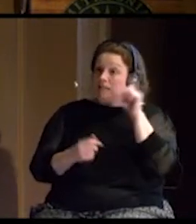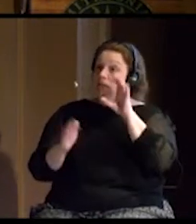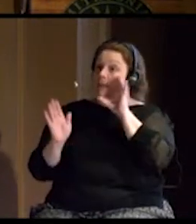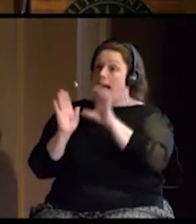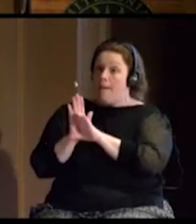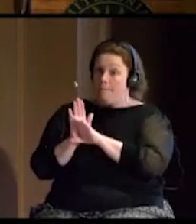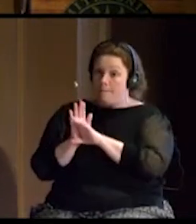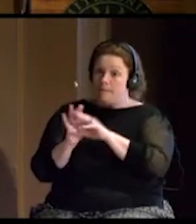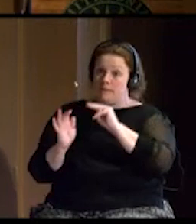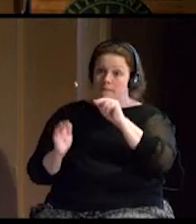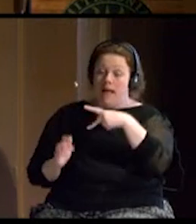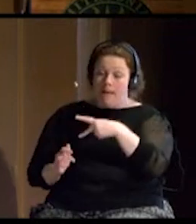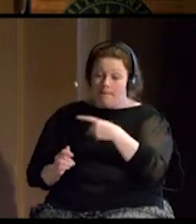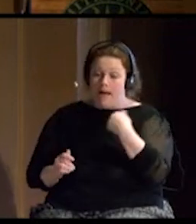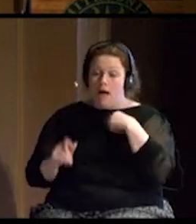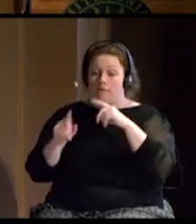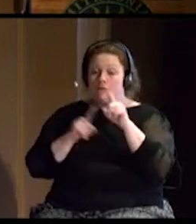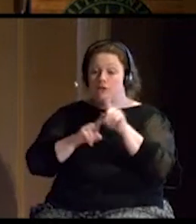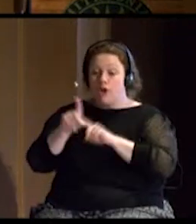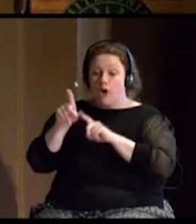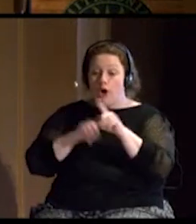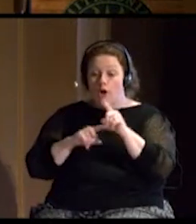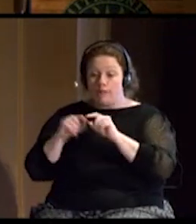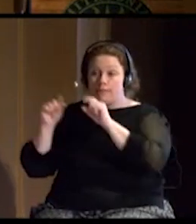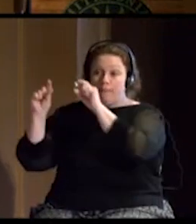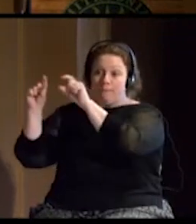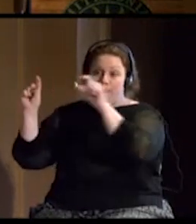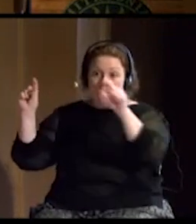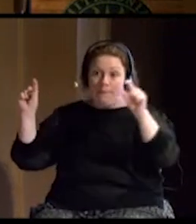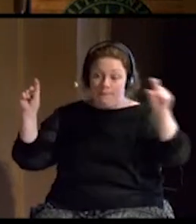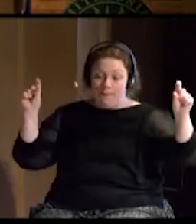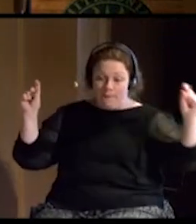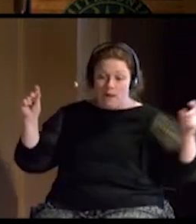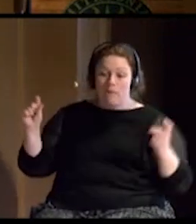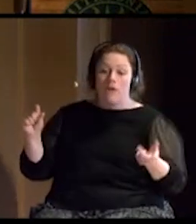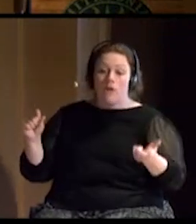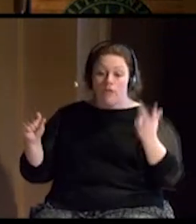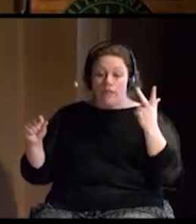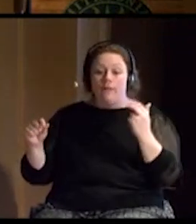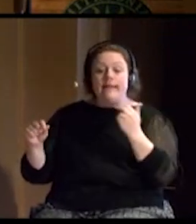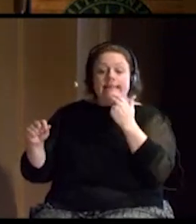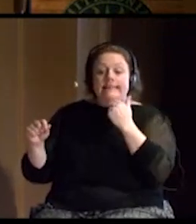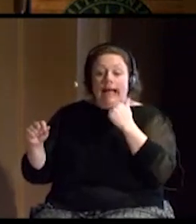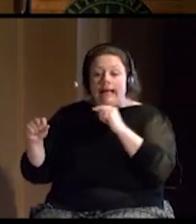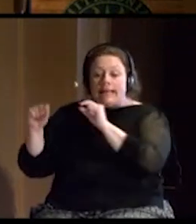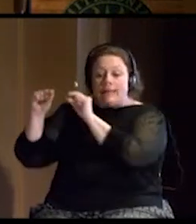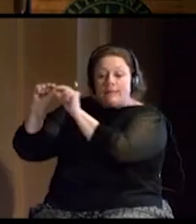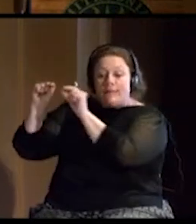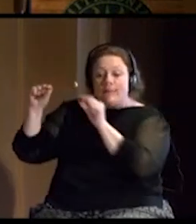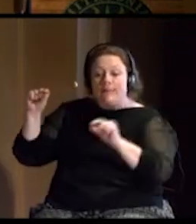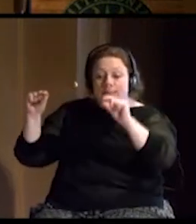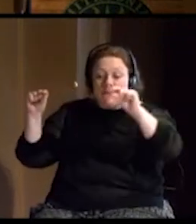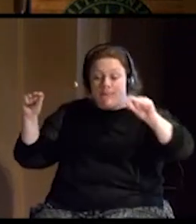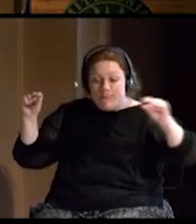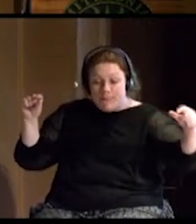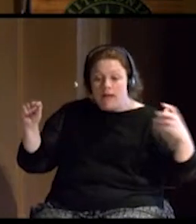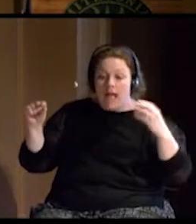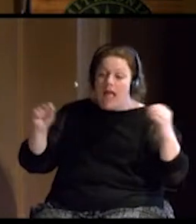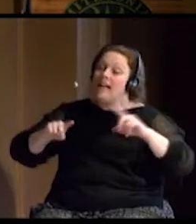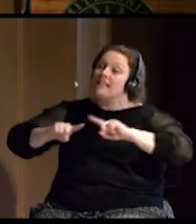there are stars in all three time slices and also across different geographies.